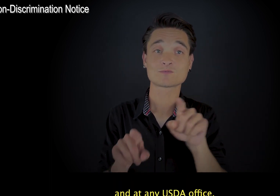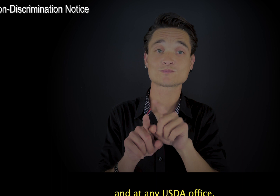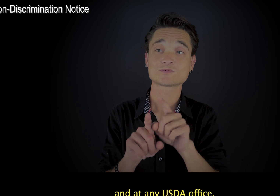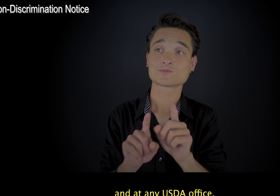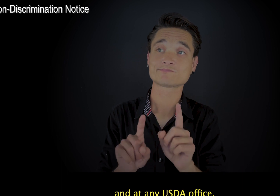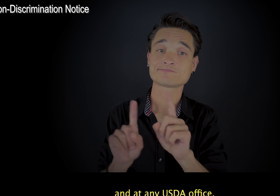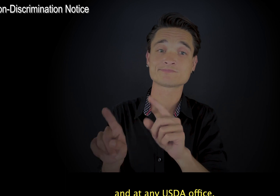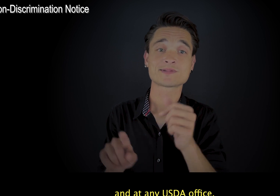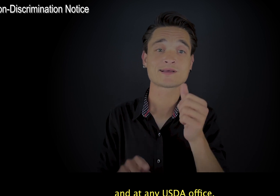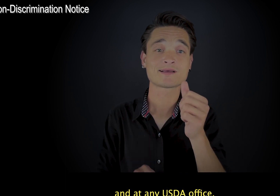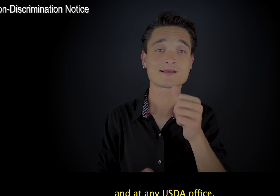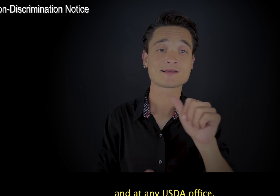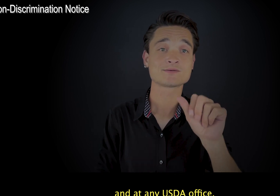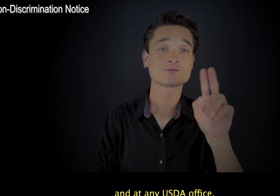and at any USDA office,